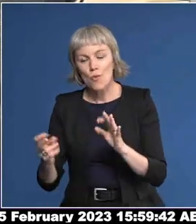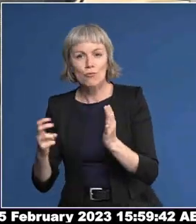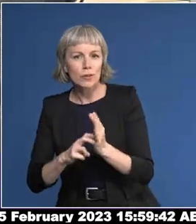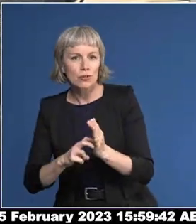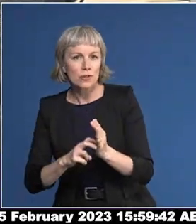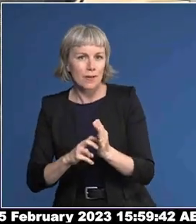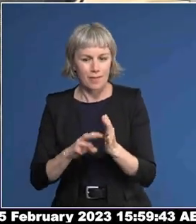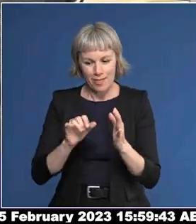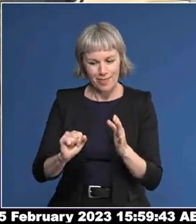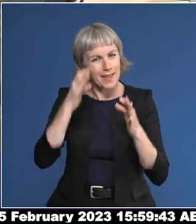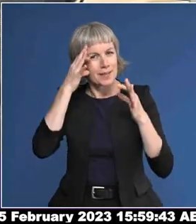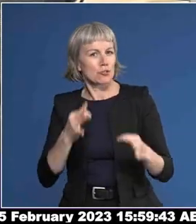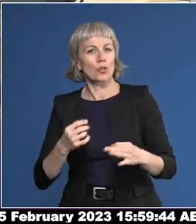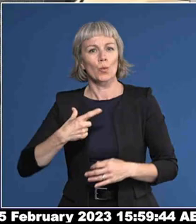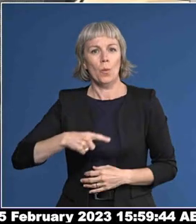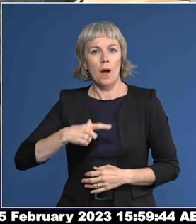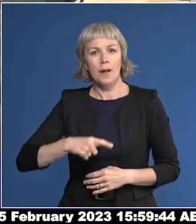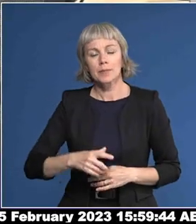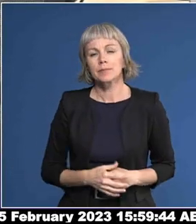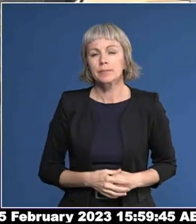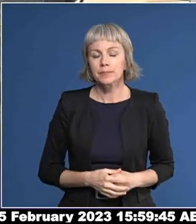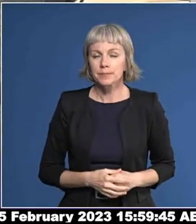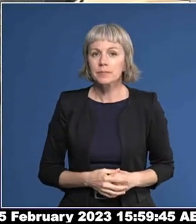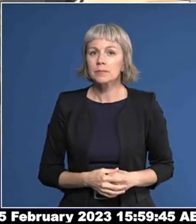Thank you. And there are only a small section of people for whom registration